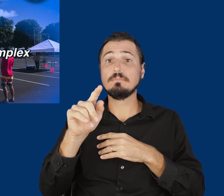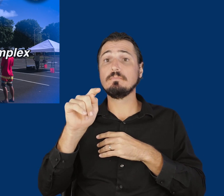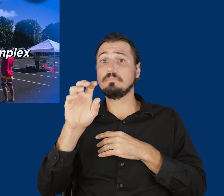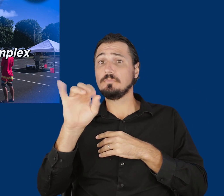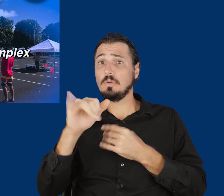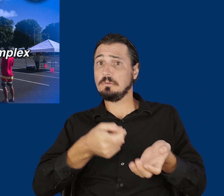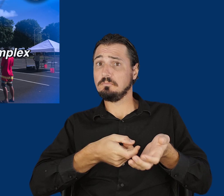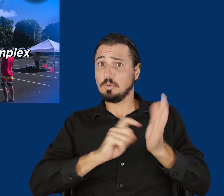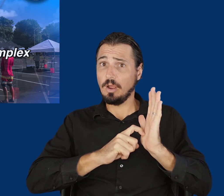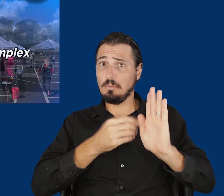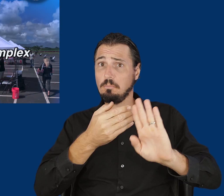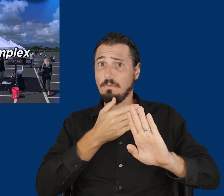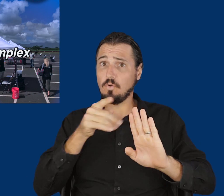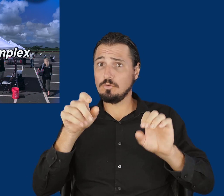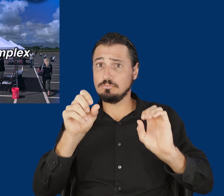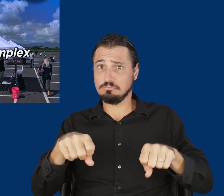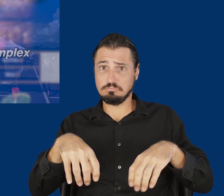required to participate in the free testing program.